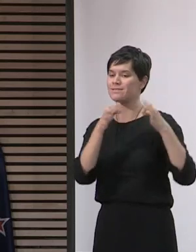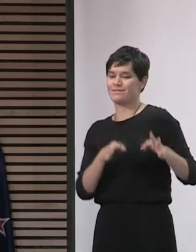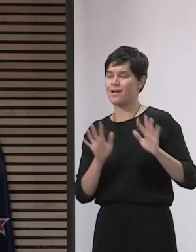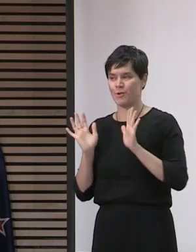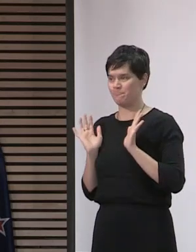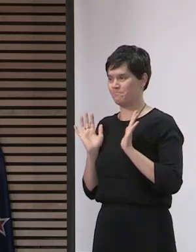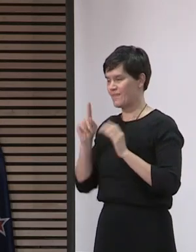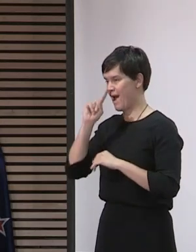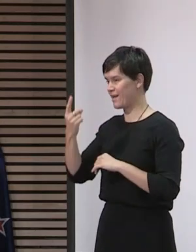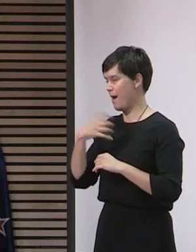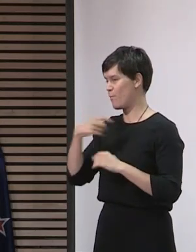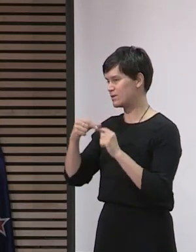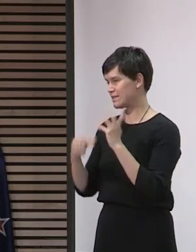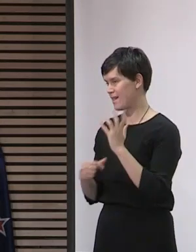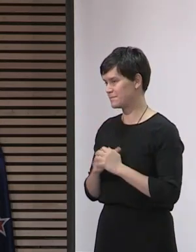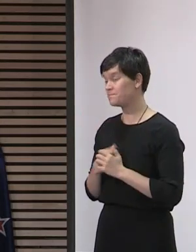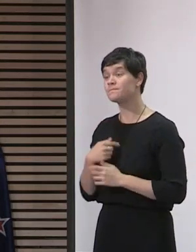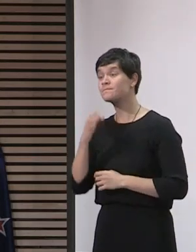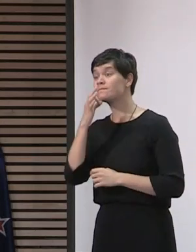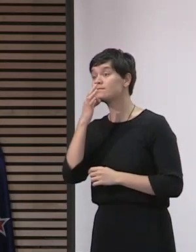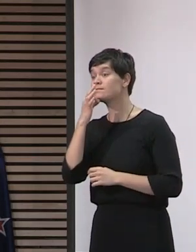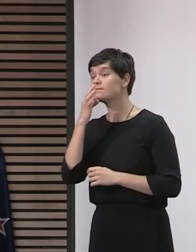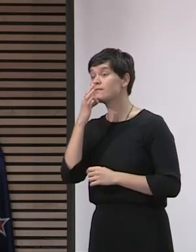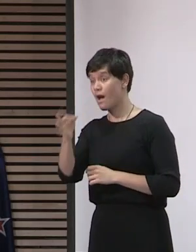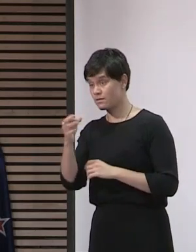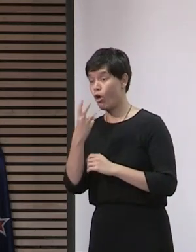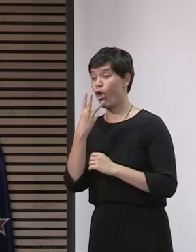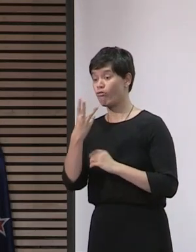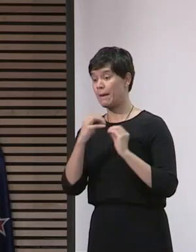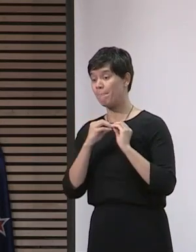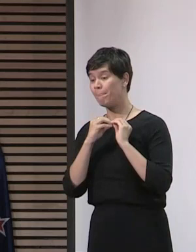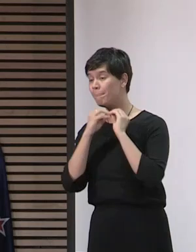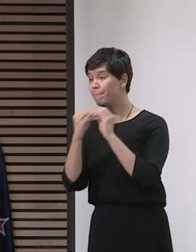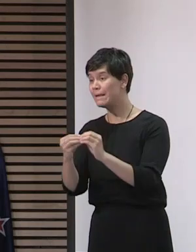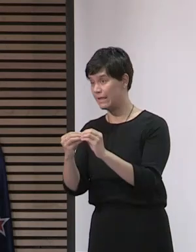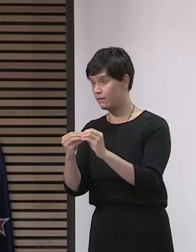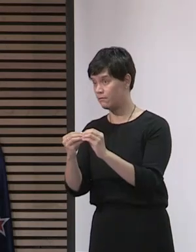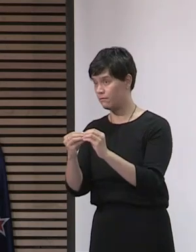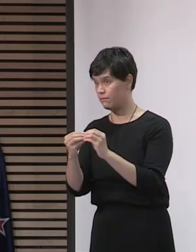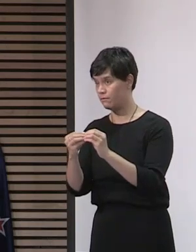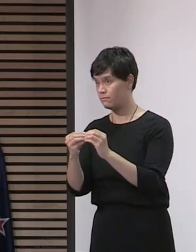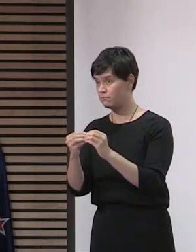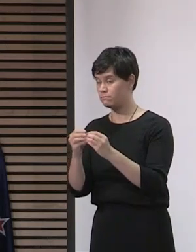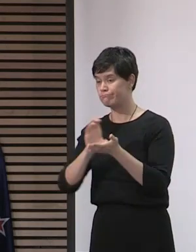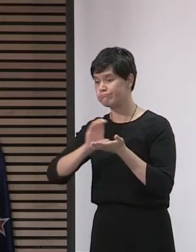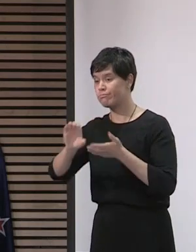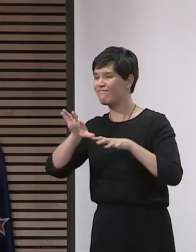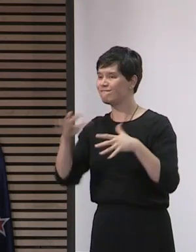wait until I have Cabinet decisions to speak in any more detail on that.